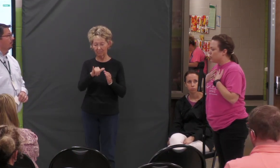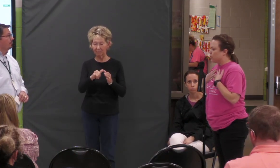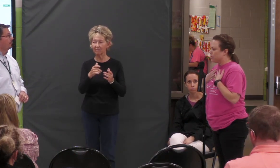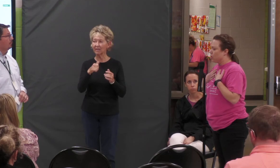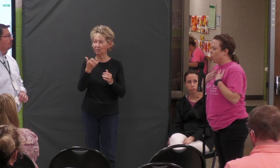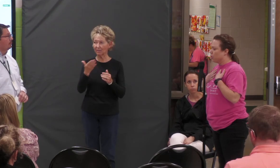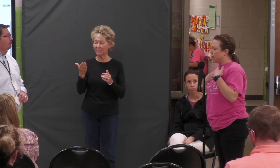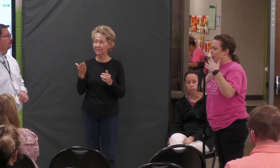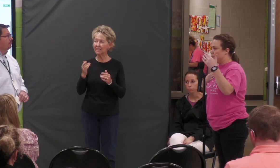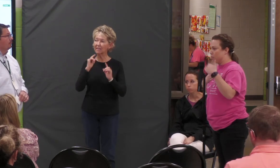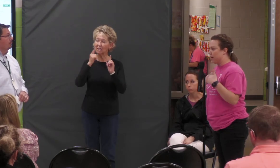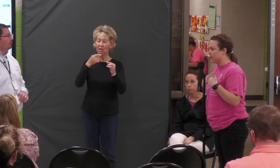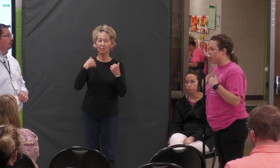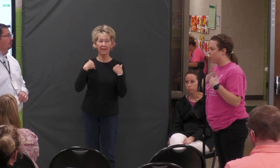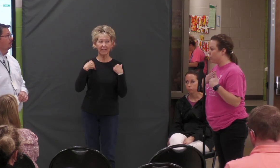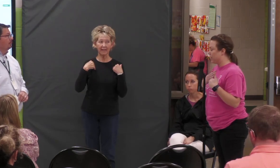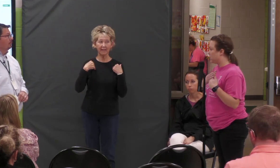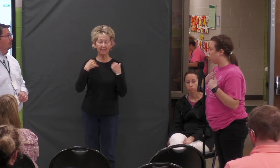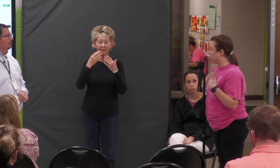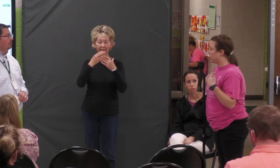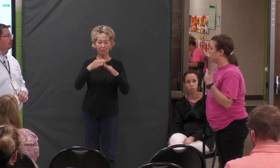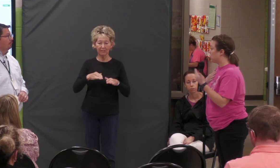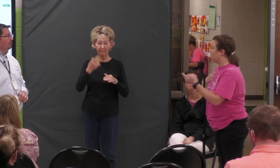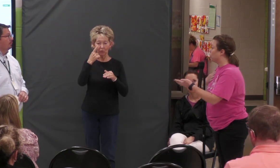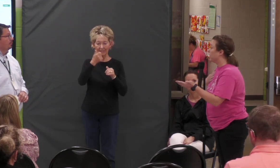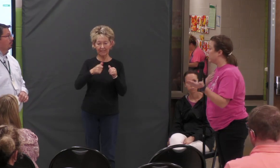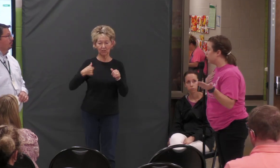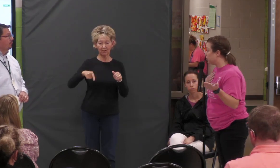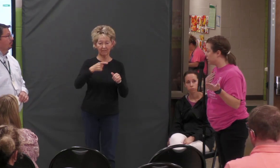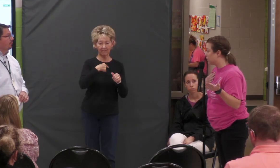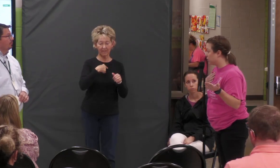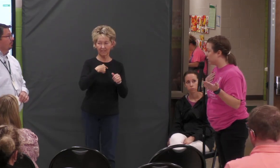so is the goal to have a breakdown for each one of us who are looking into these student